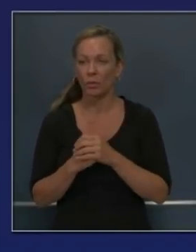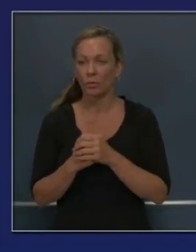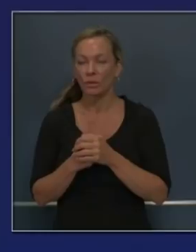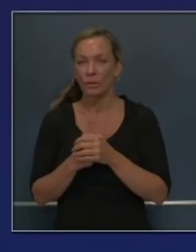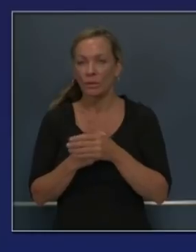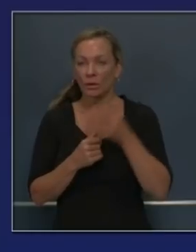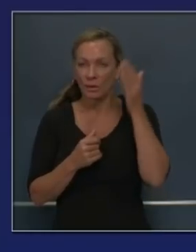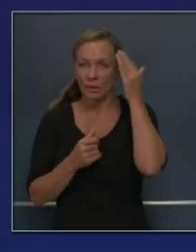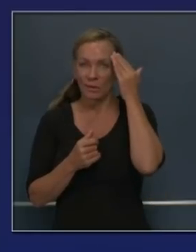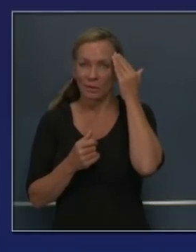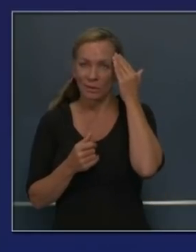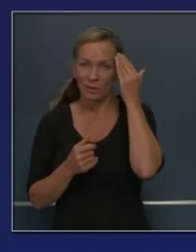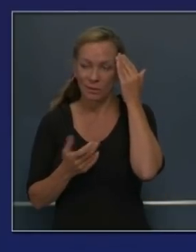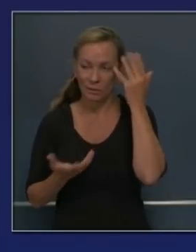YESTERDAY.. OUR NUMBERS ARE